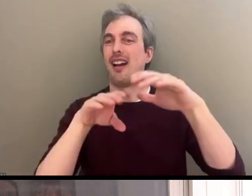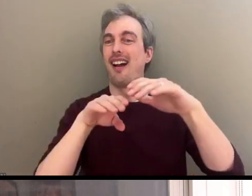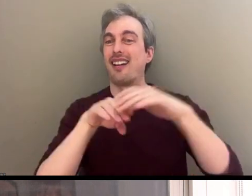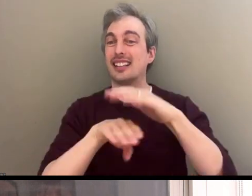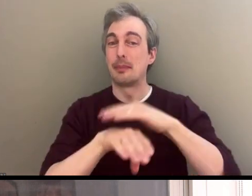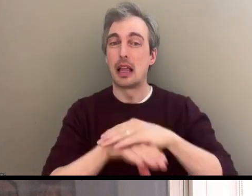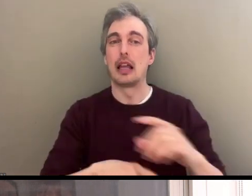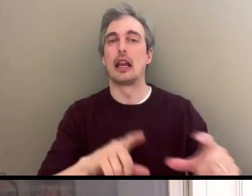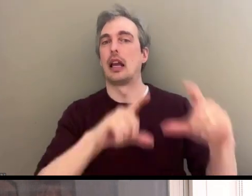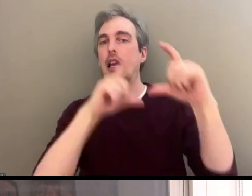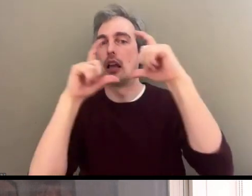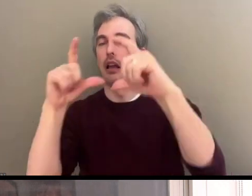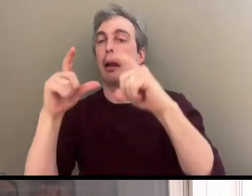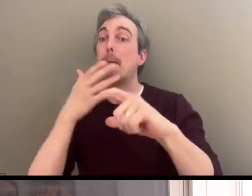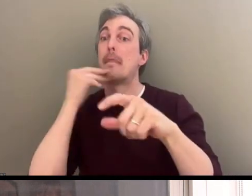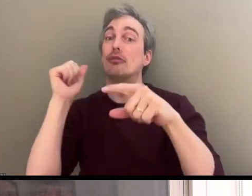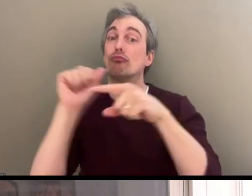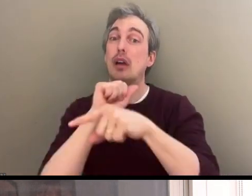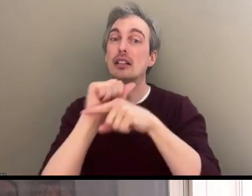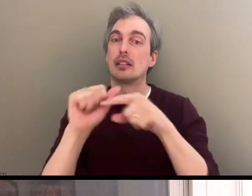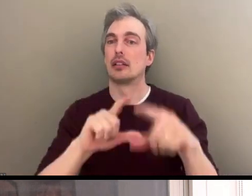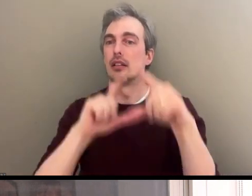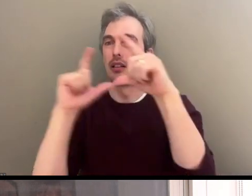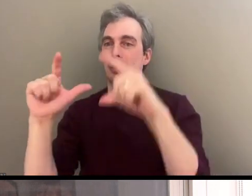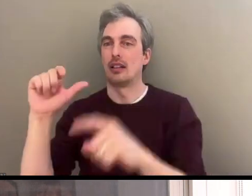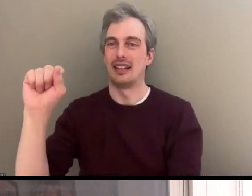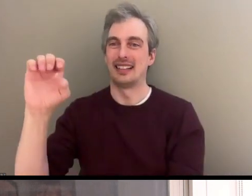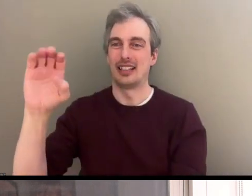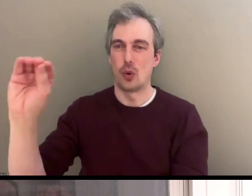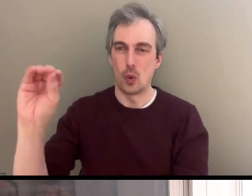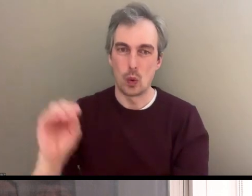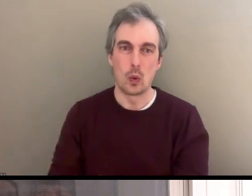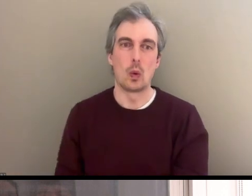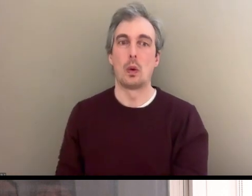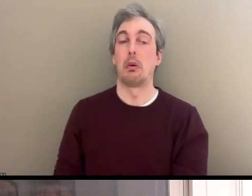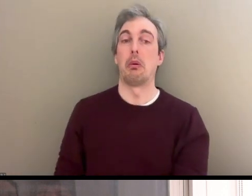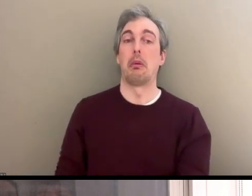And you see performance has a score of 97, accessibility has a score of 74, best